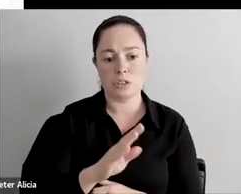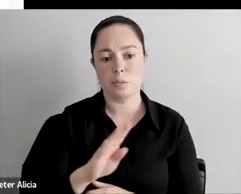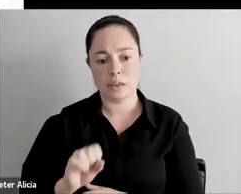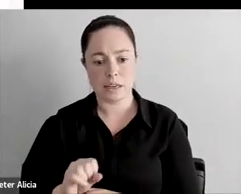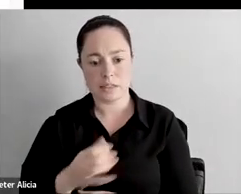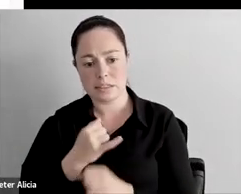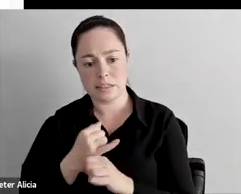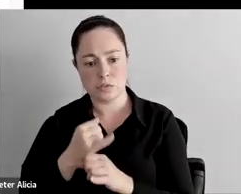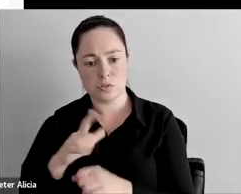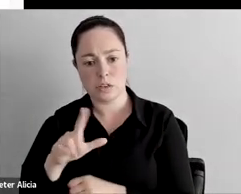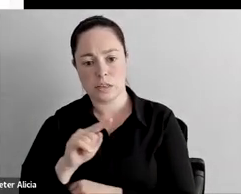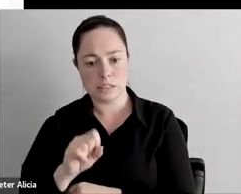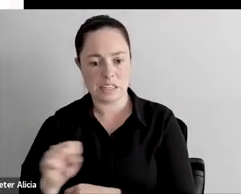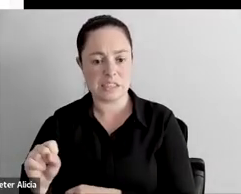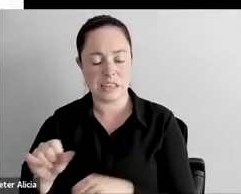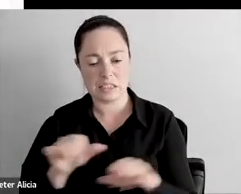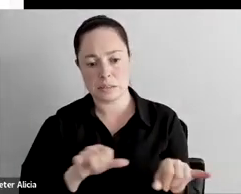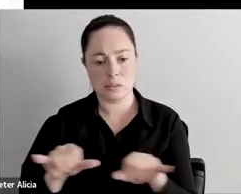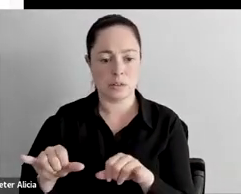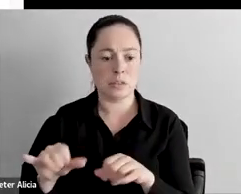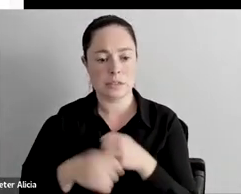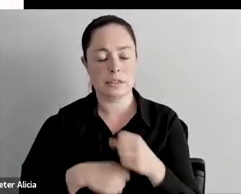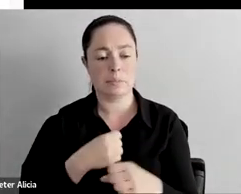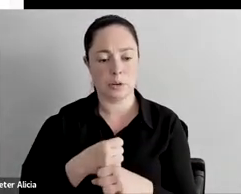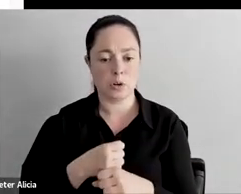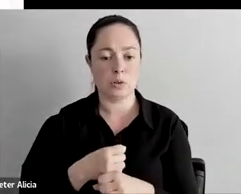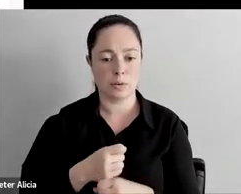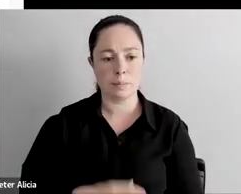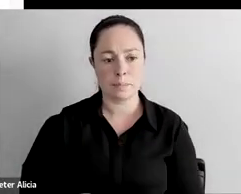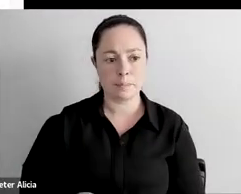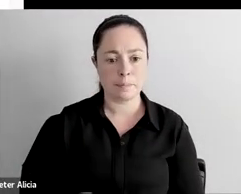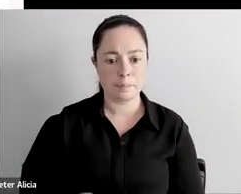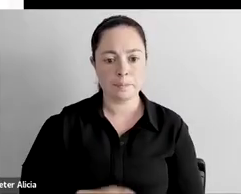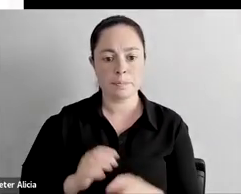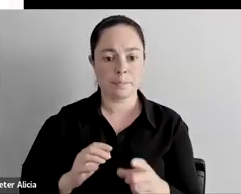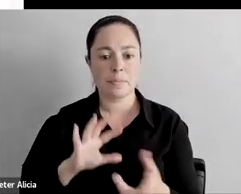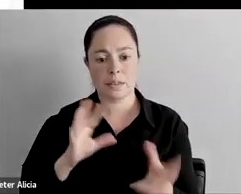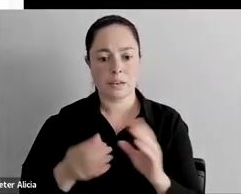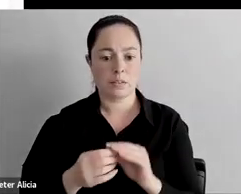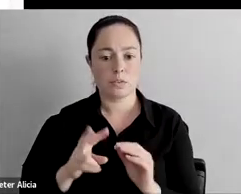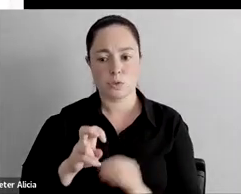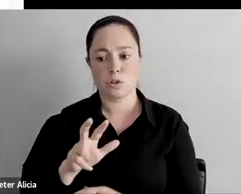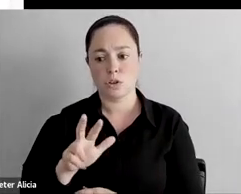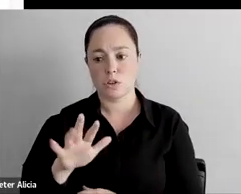LTSS within that same year, which is 235,000 here.